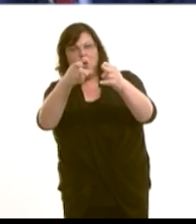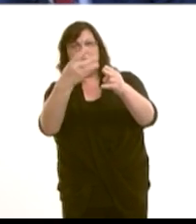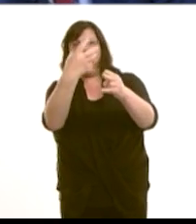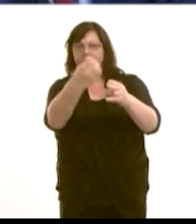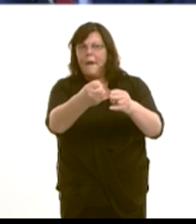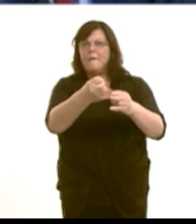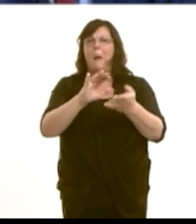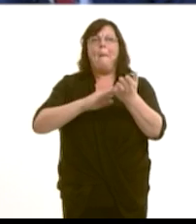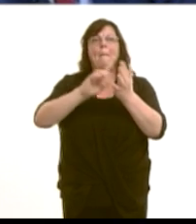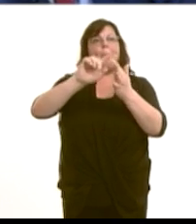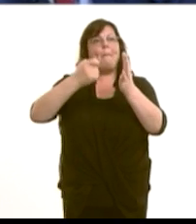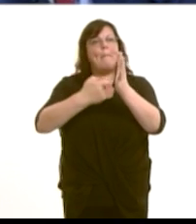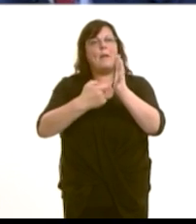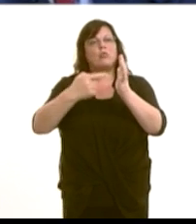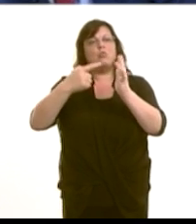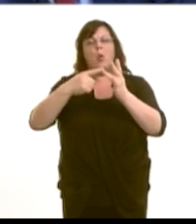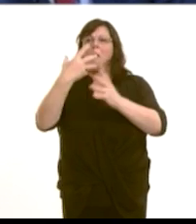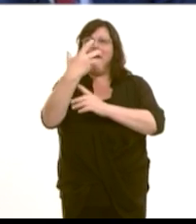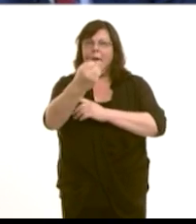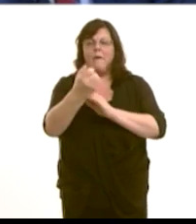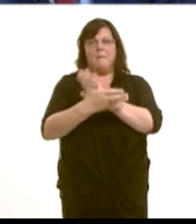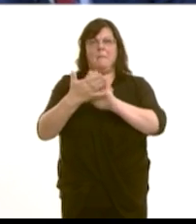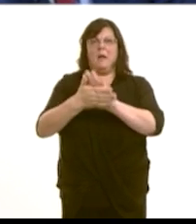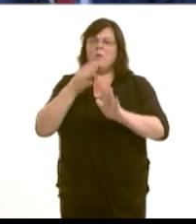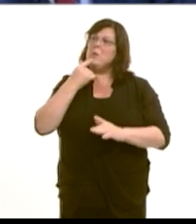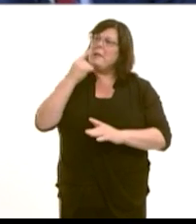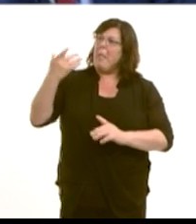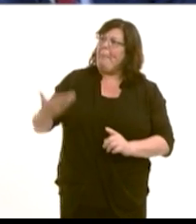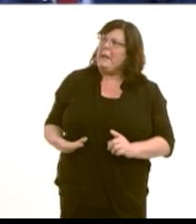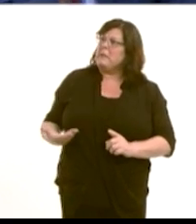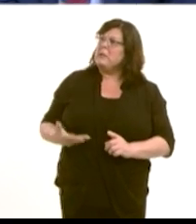the metro scheme, we will be able to say to investors that our Valleys communities are